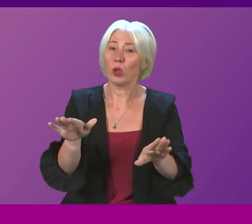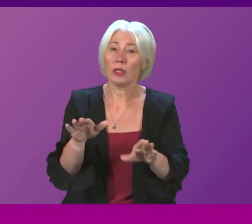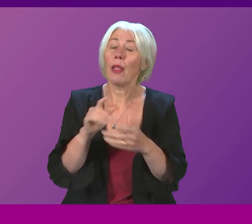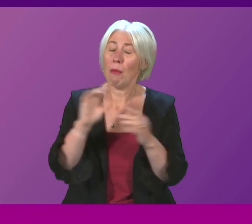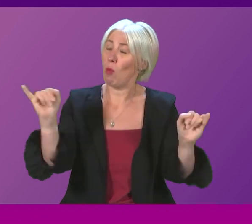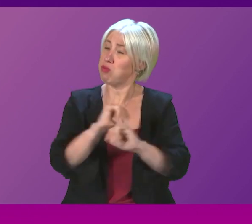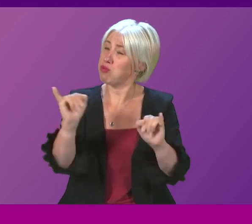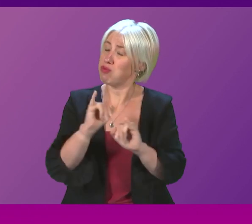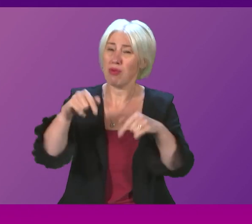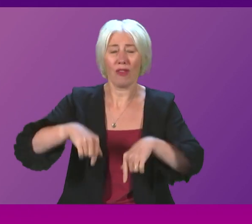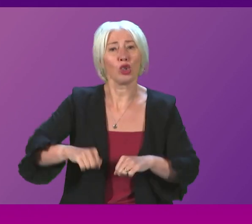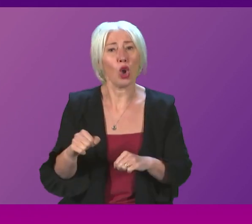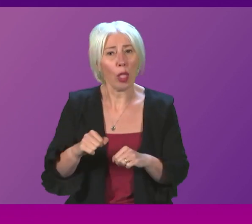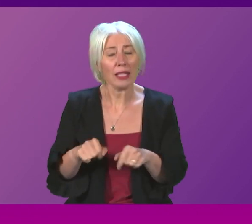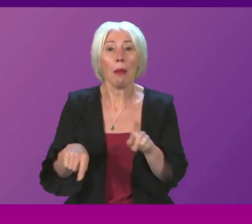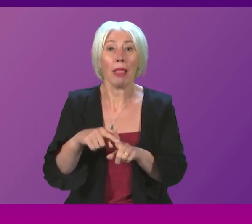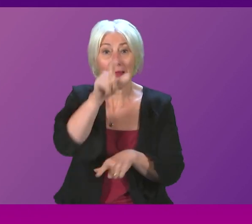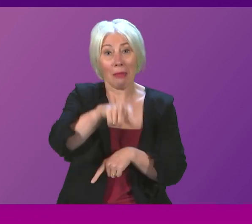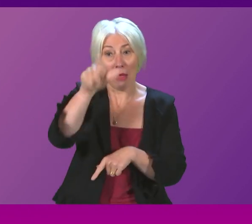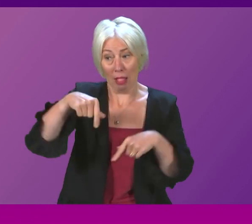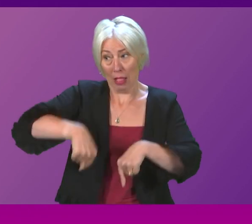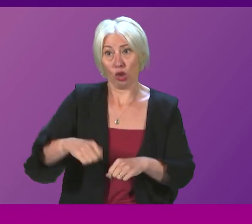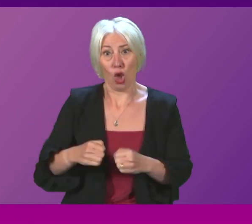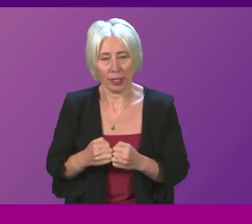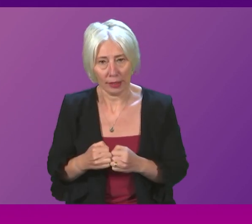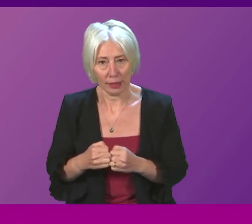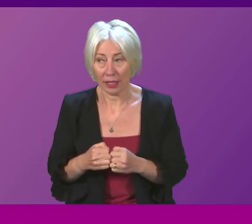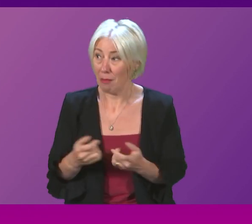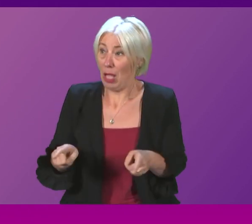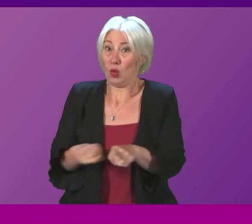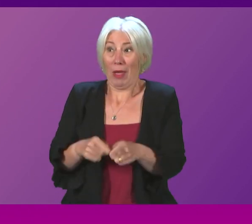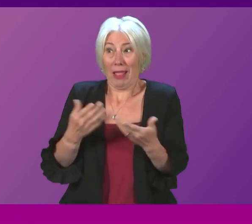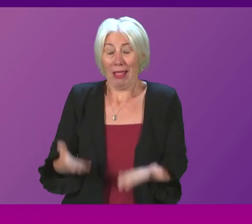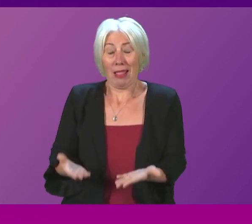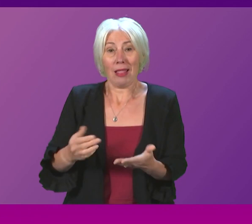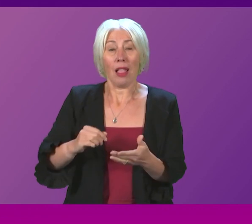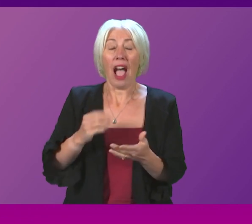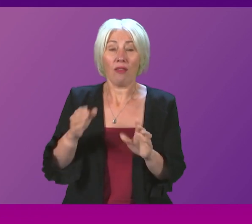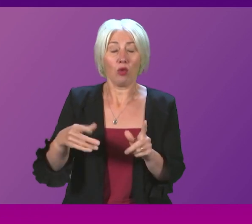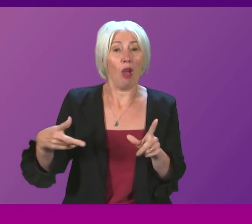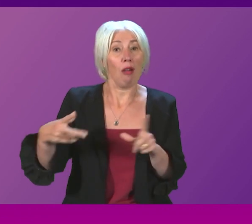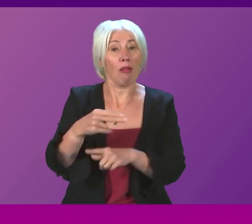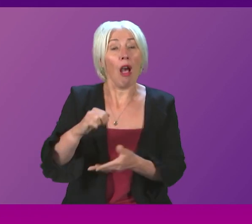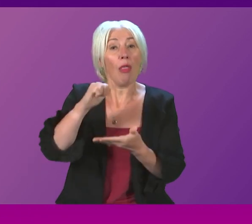At the same time, the First Minister has decided to cut the budget for primary care by £65